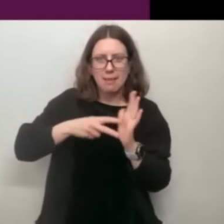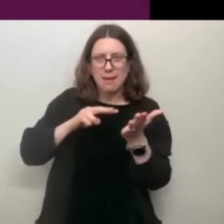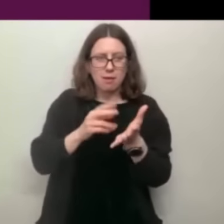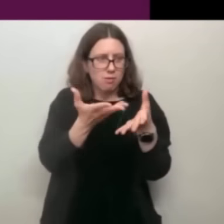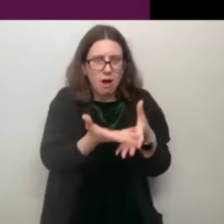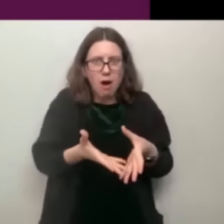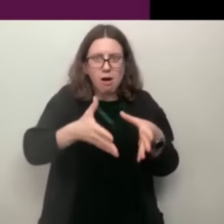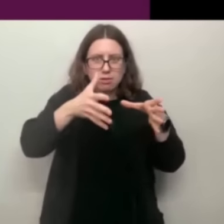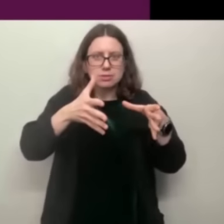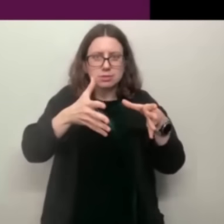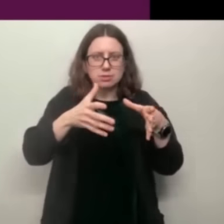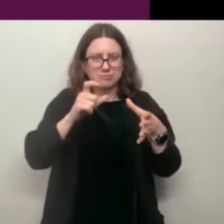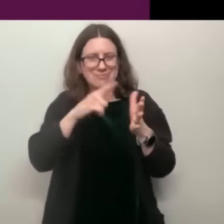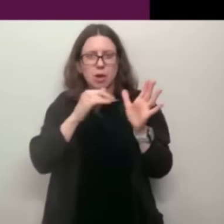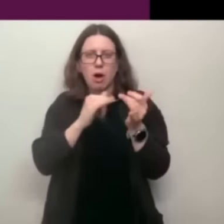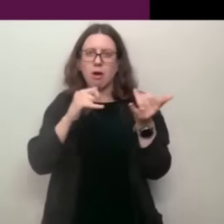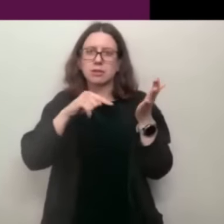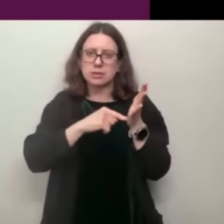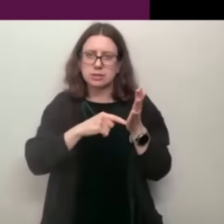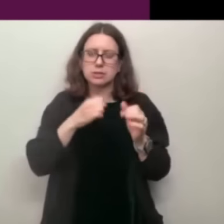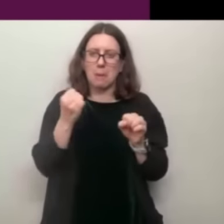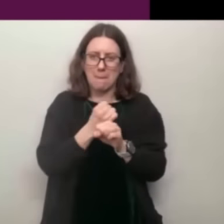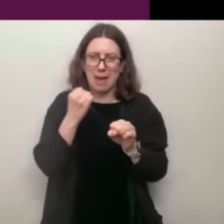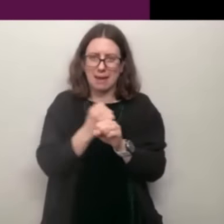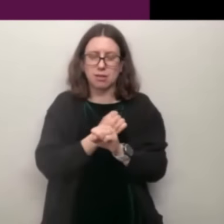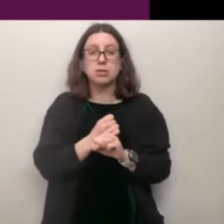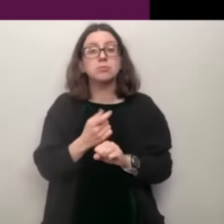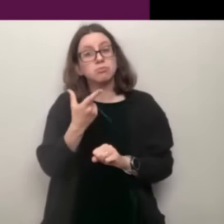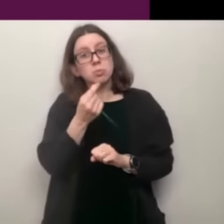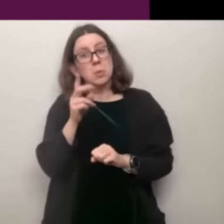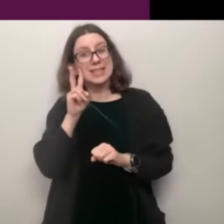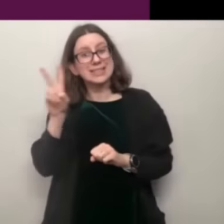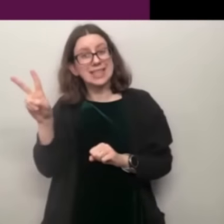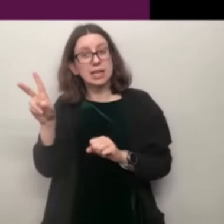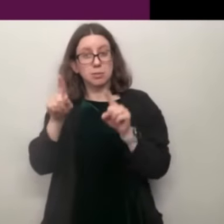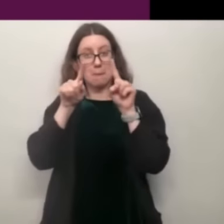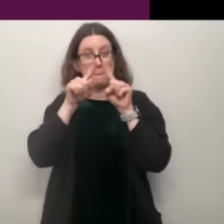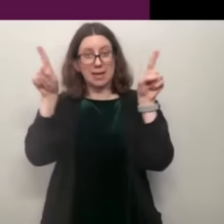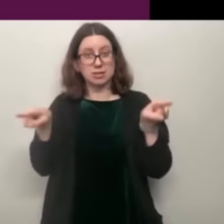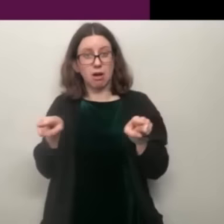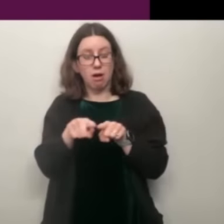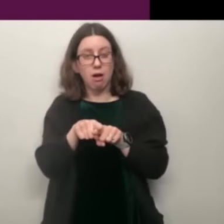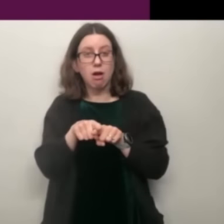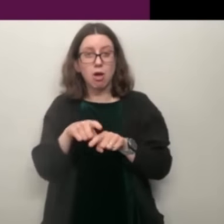So here we see another view of Coalbrookdale. This is one of a pair by an artist called William Williams.